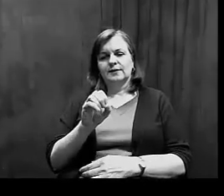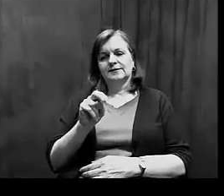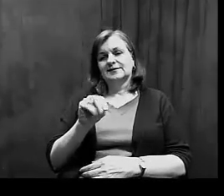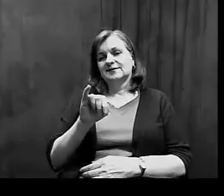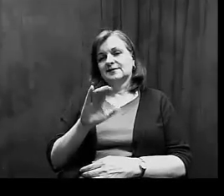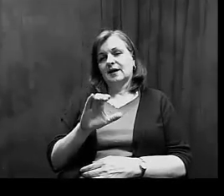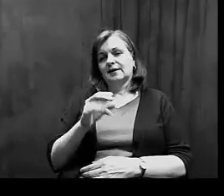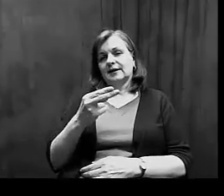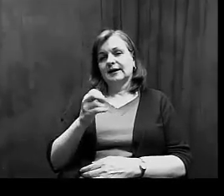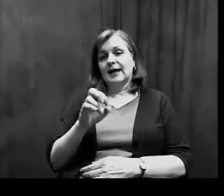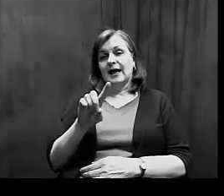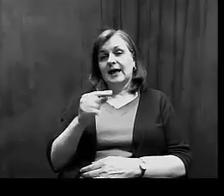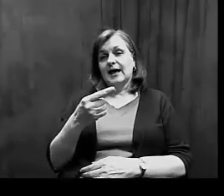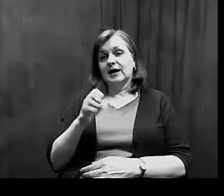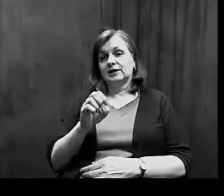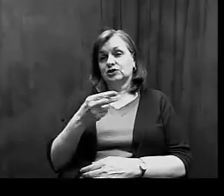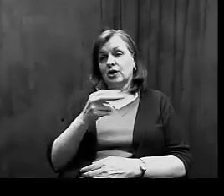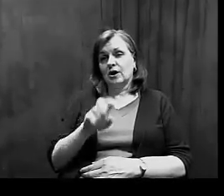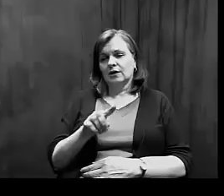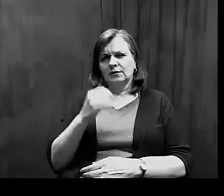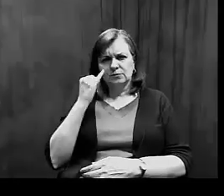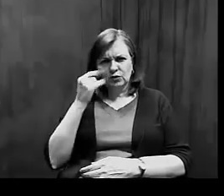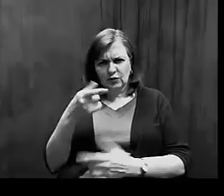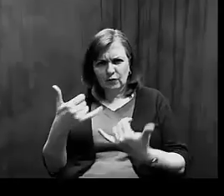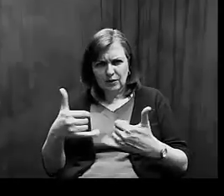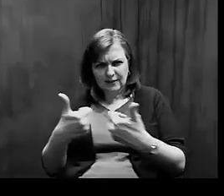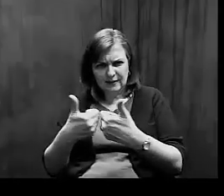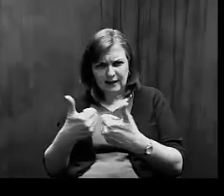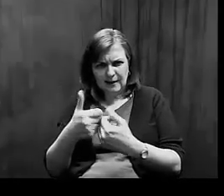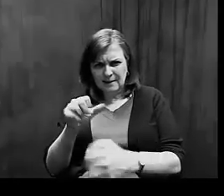some of you that may have played a little too much Sega